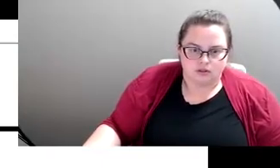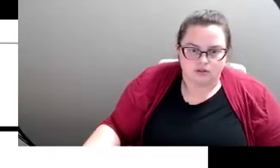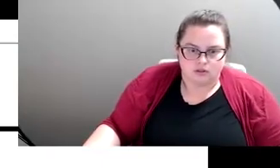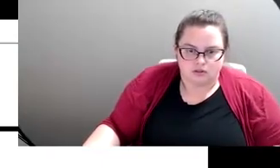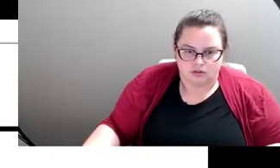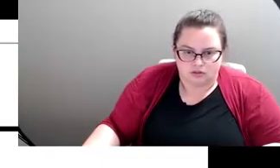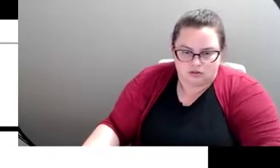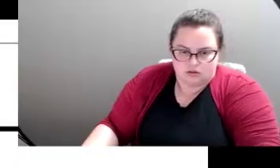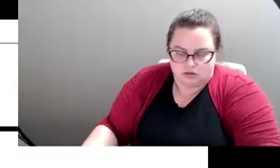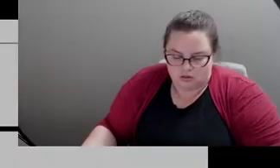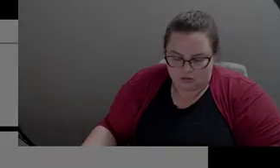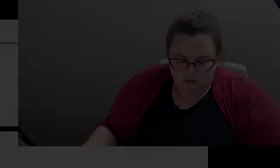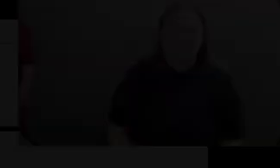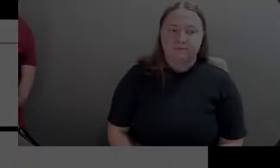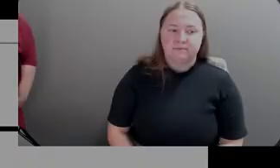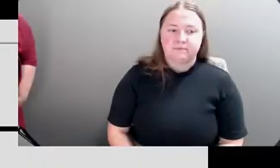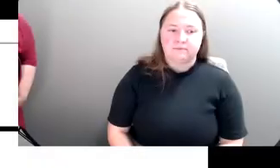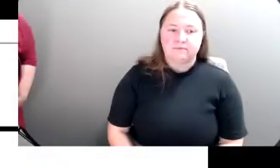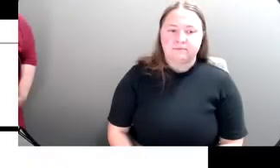That might be a good idea.